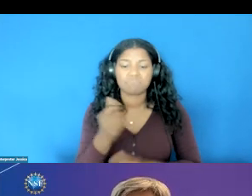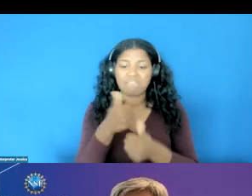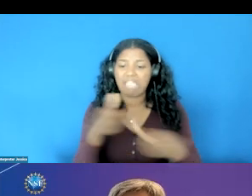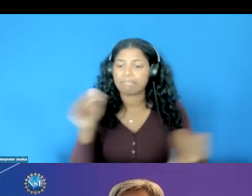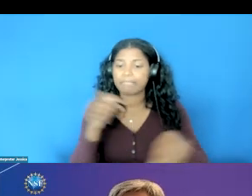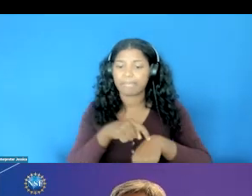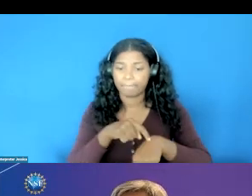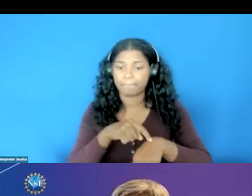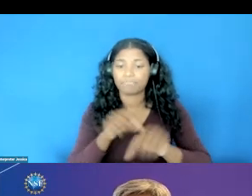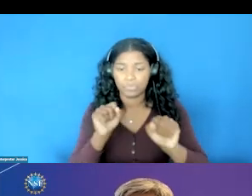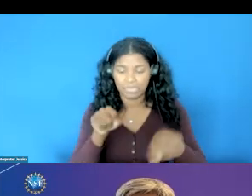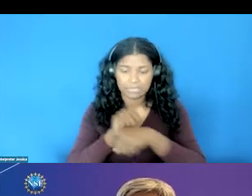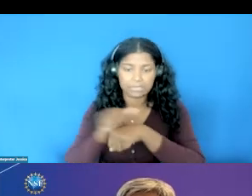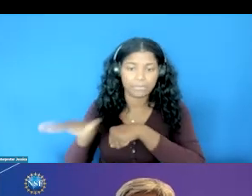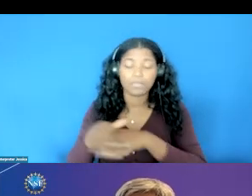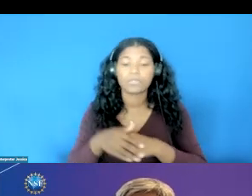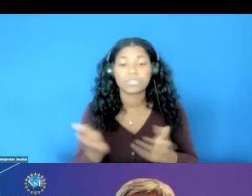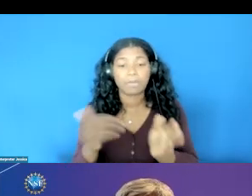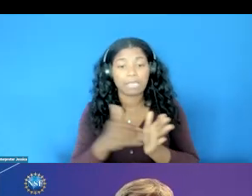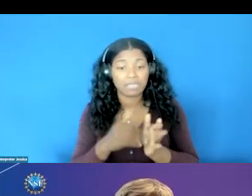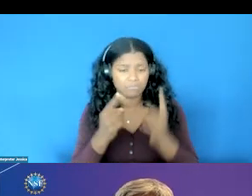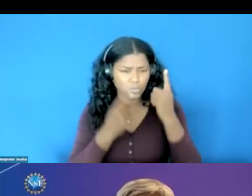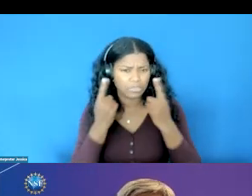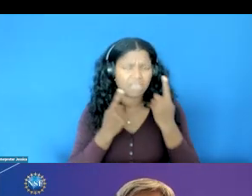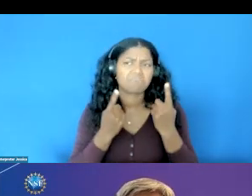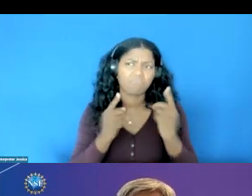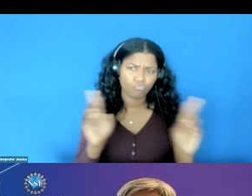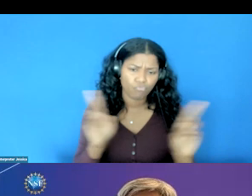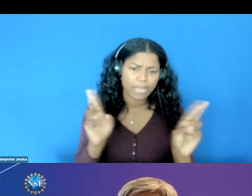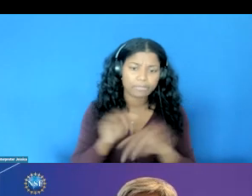So again, submit your proposal when you think it's ready, there's no limit on the number